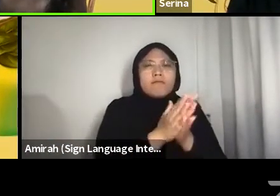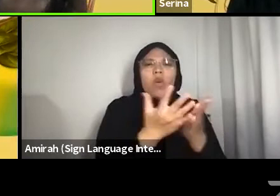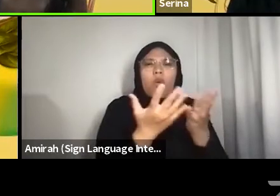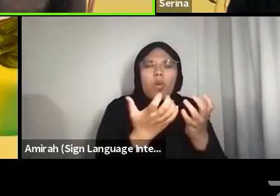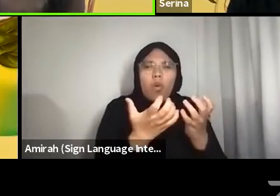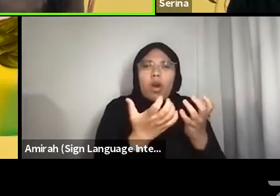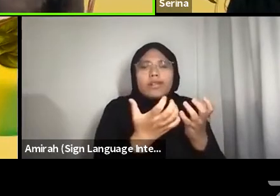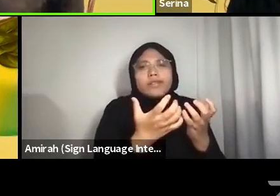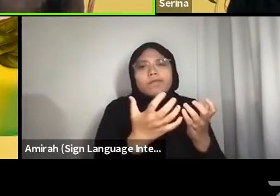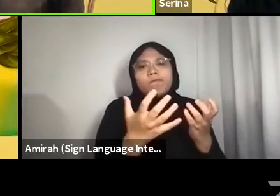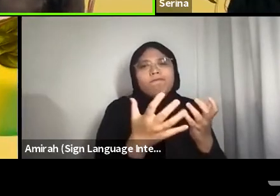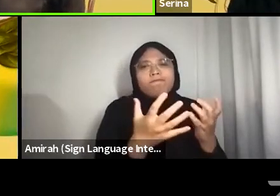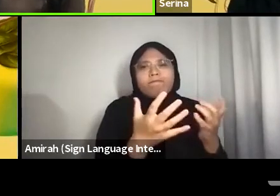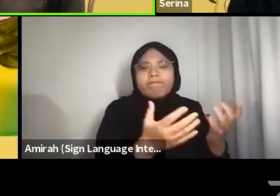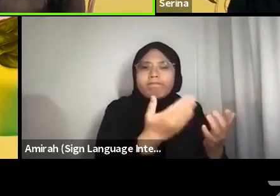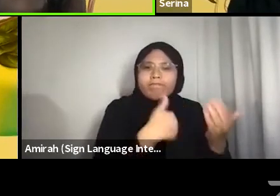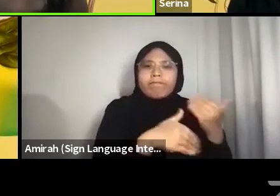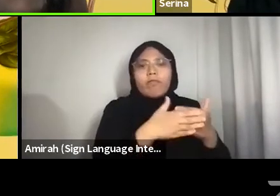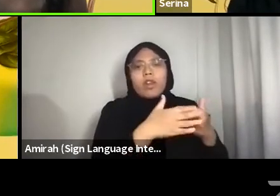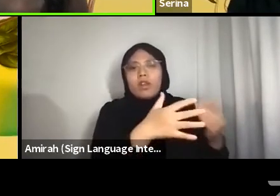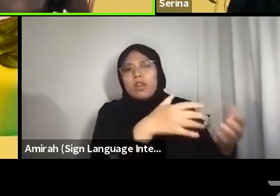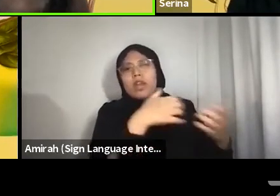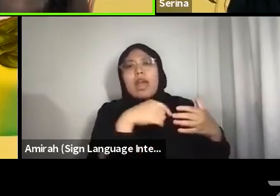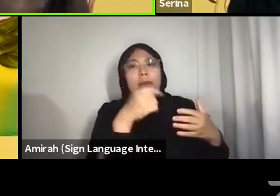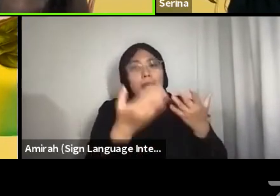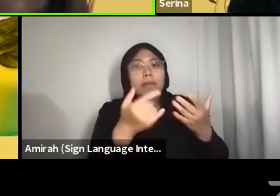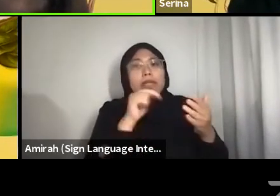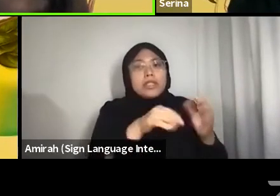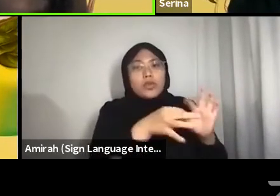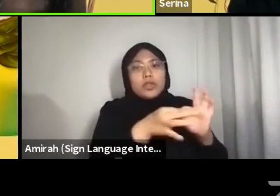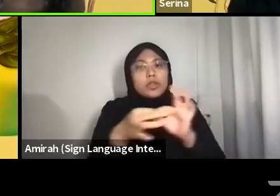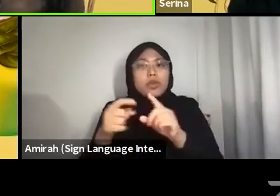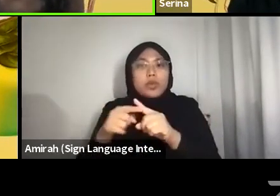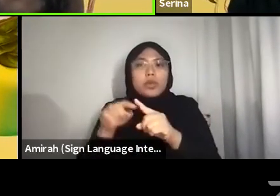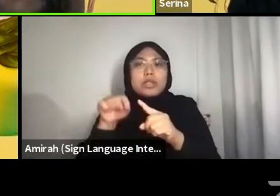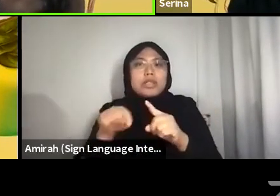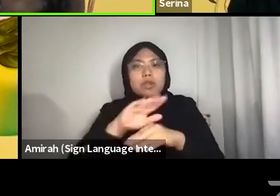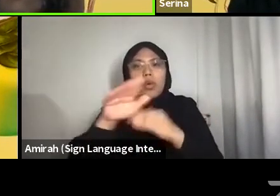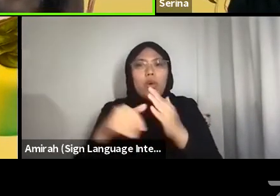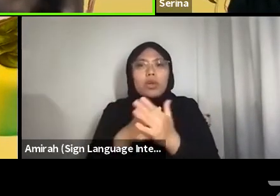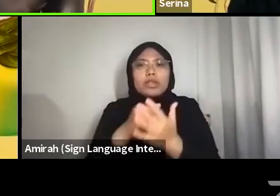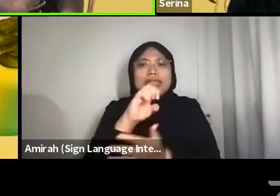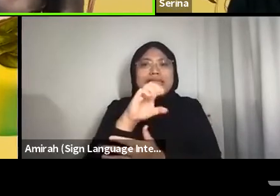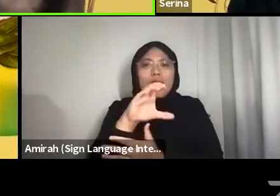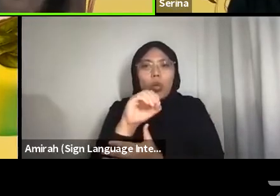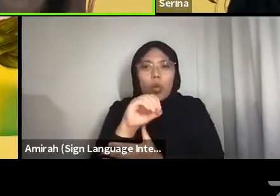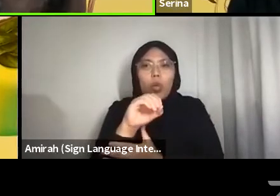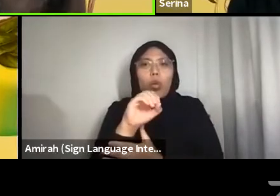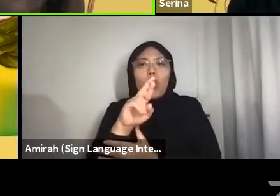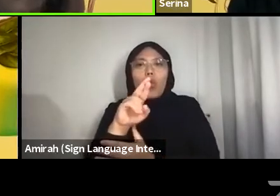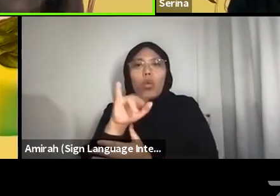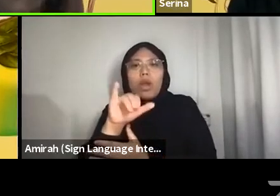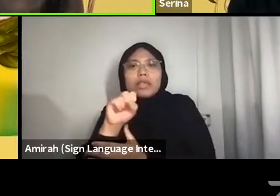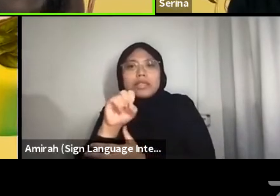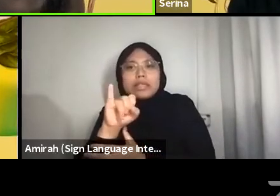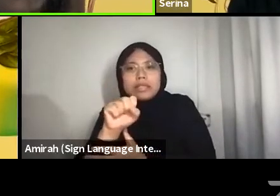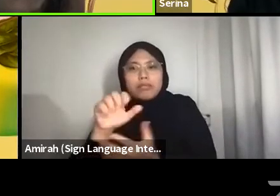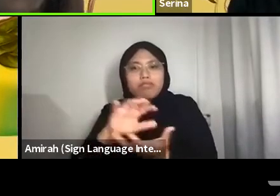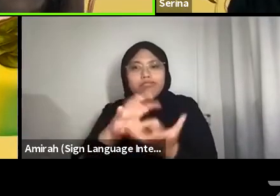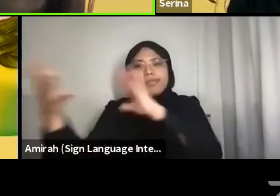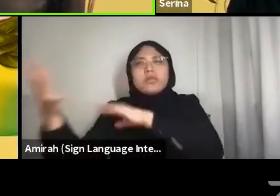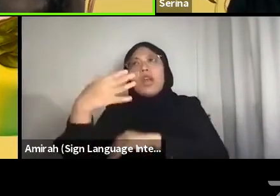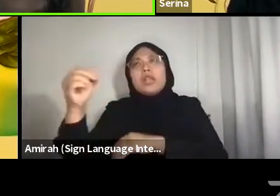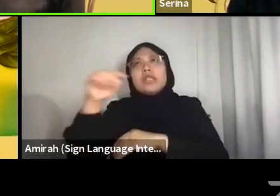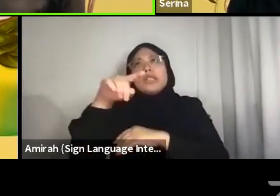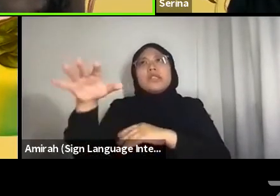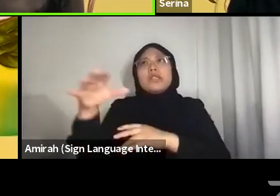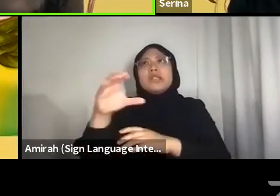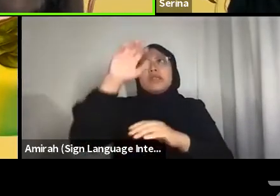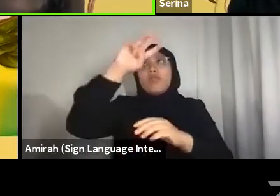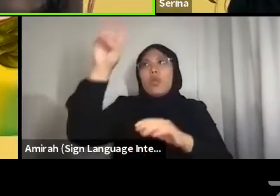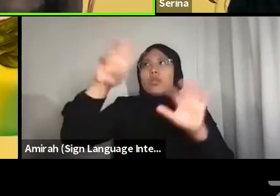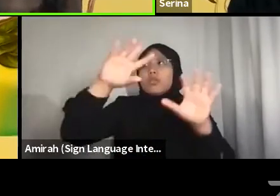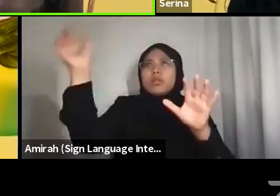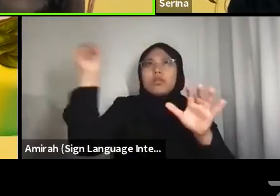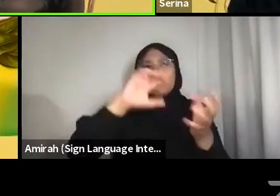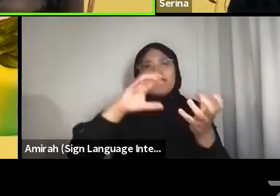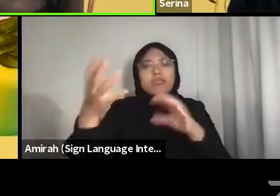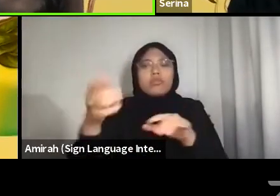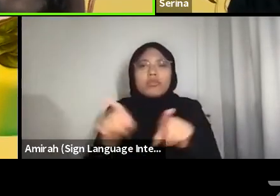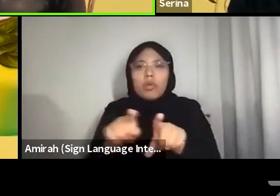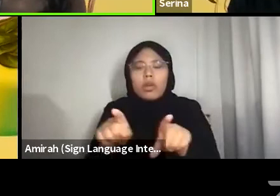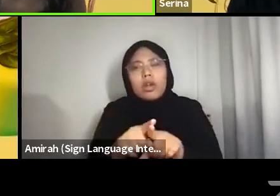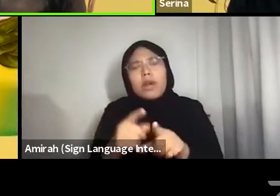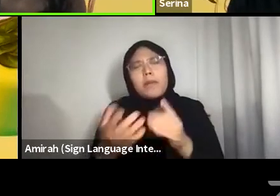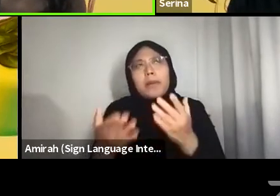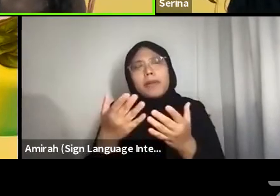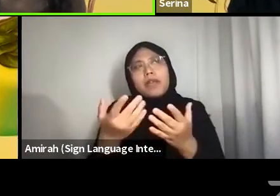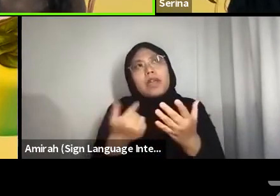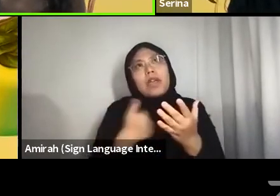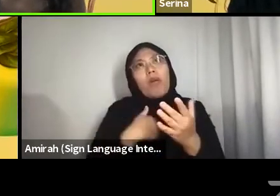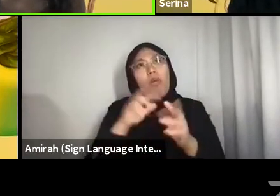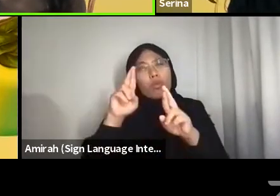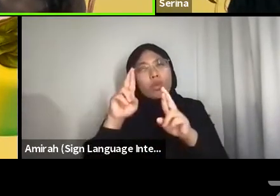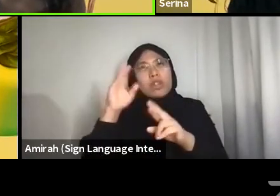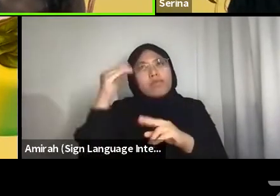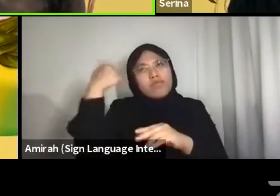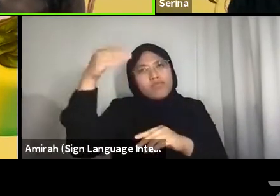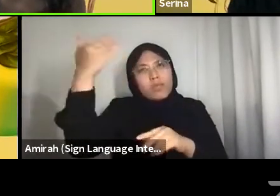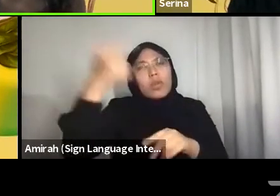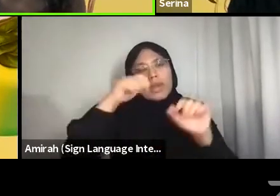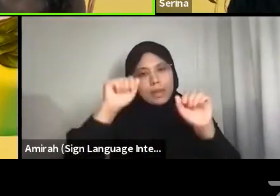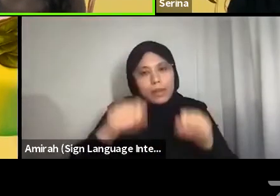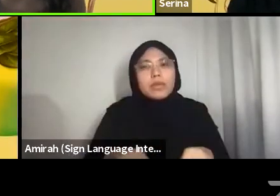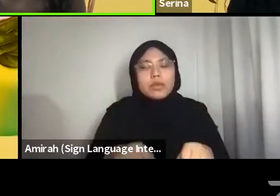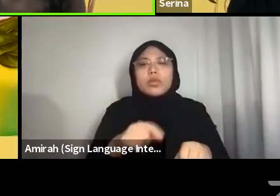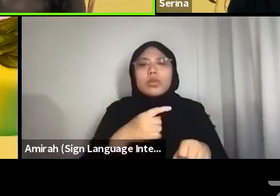Maybe this is also tied into the eco crisis, the climate crisis, and also maybe moving past—hopefully we are able to move past our colonial history,